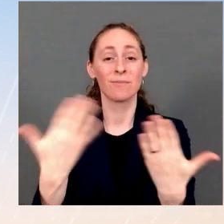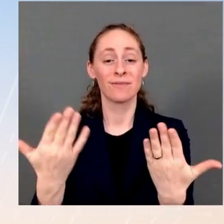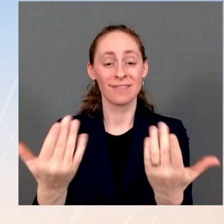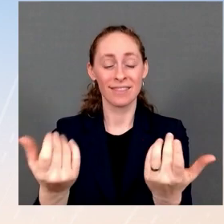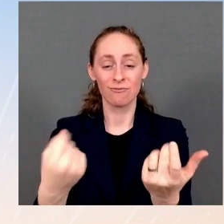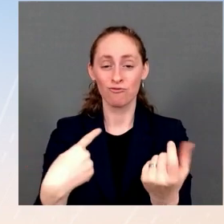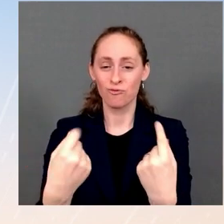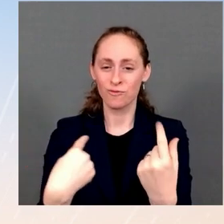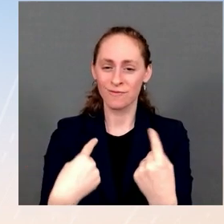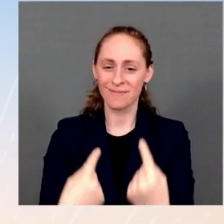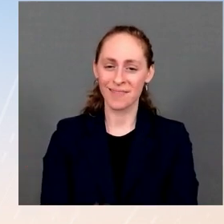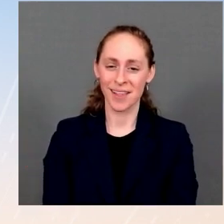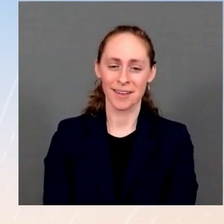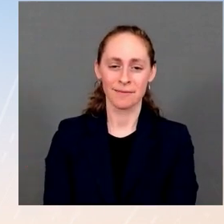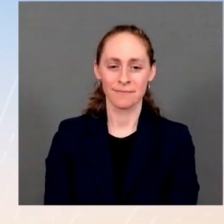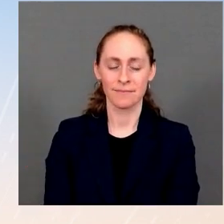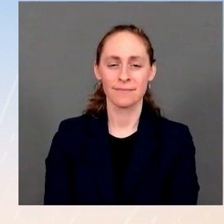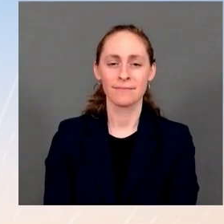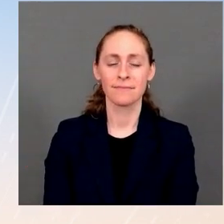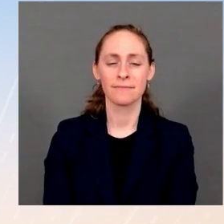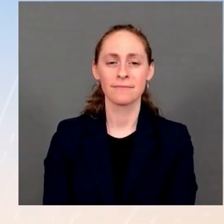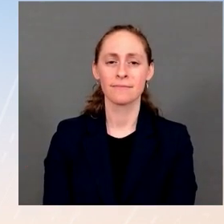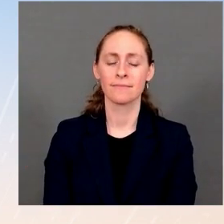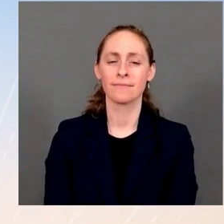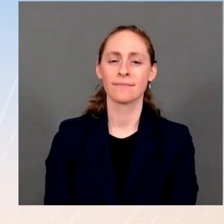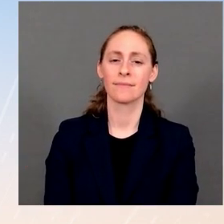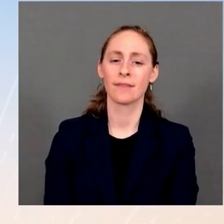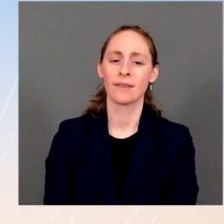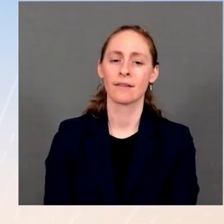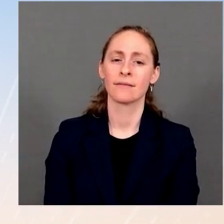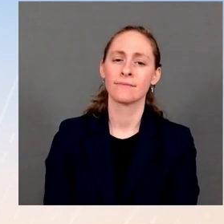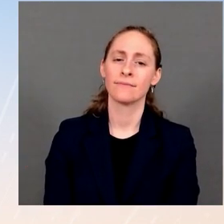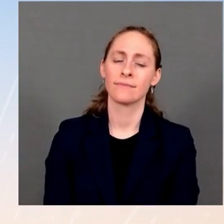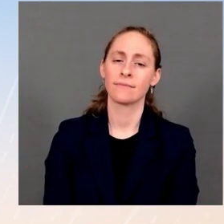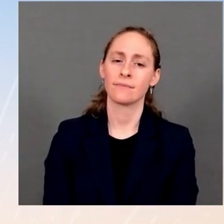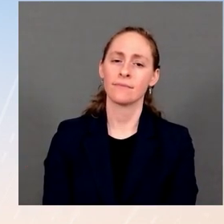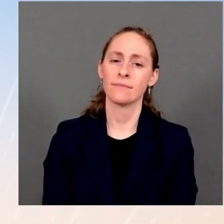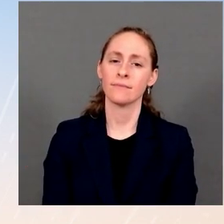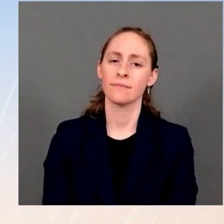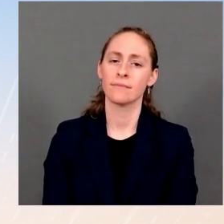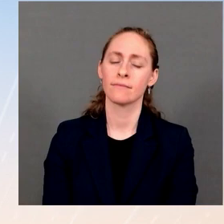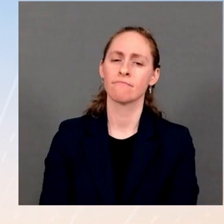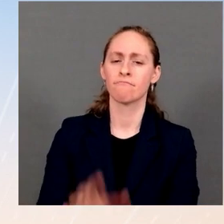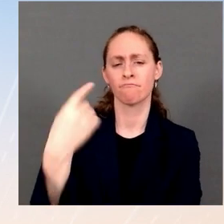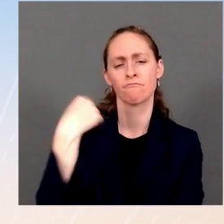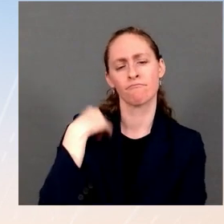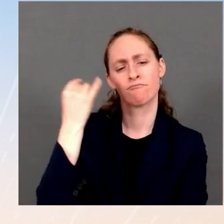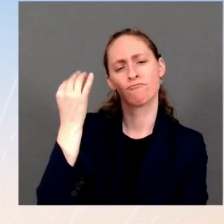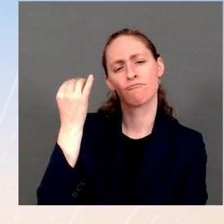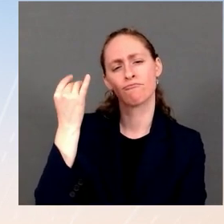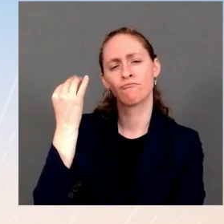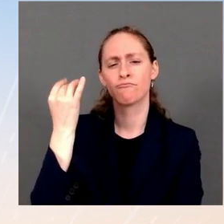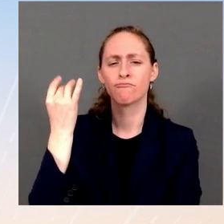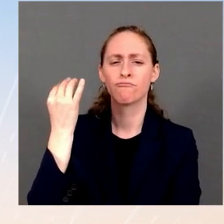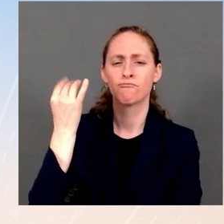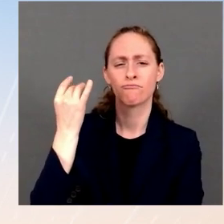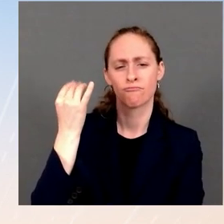The plan is clearly at risk right now in Congress. Certainly not -- it doesn't look like it's going to happen before Christmas.